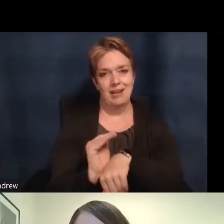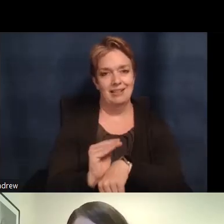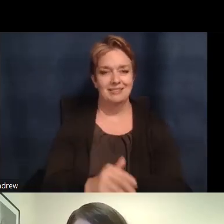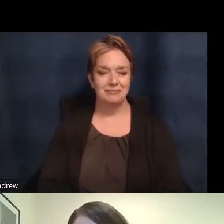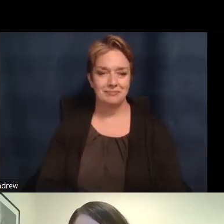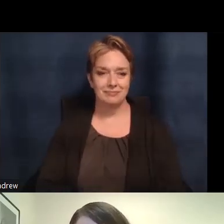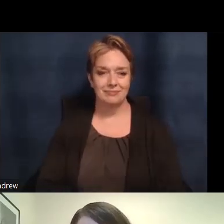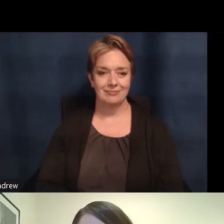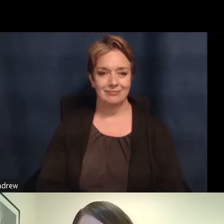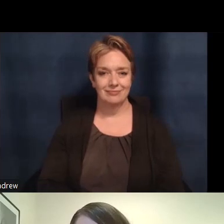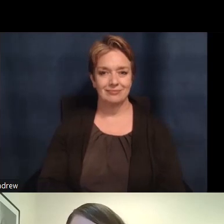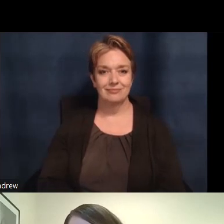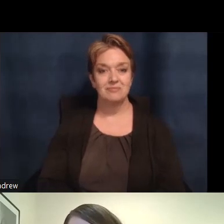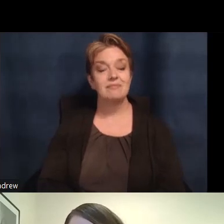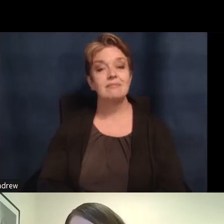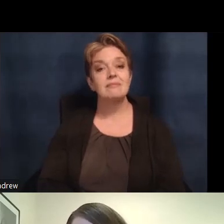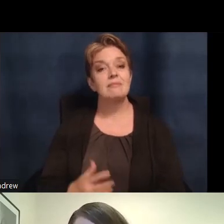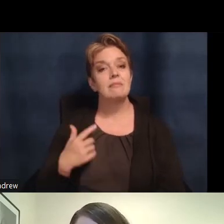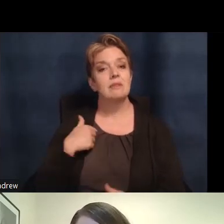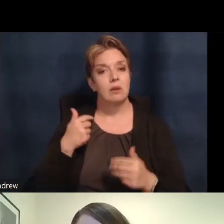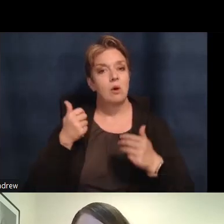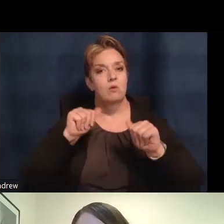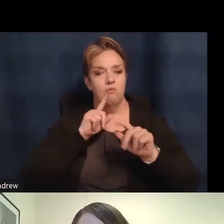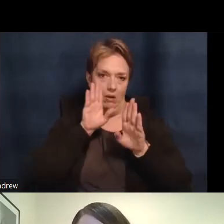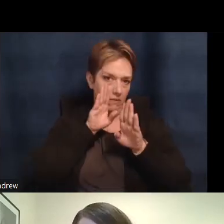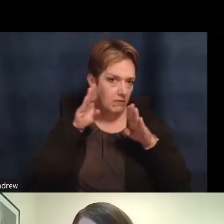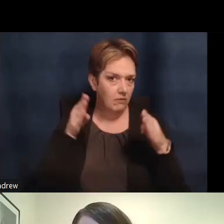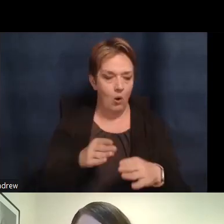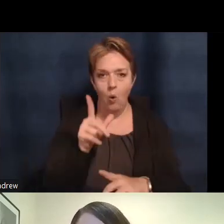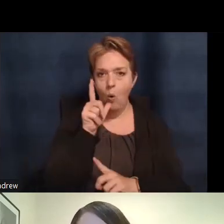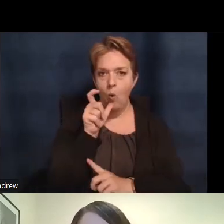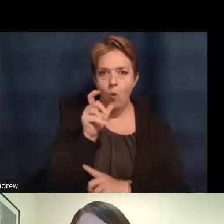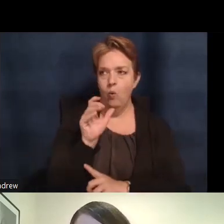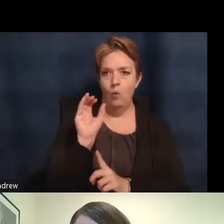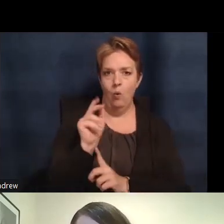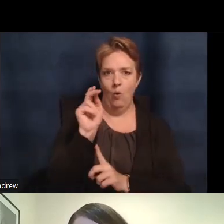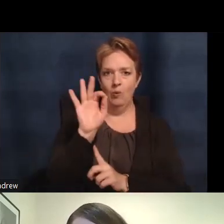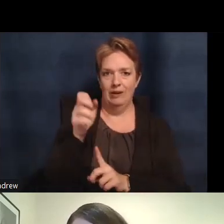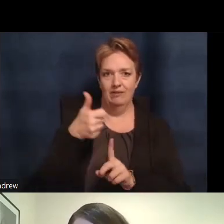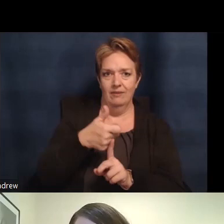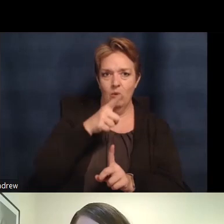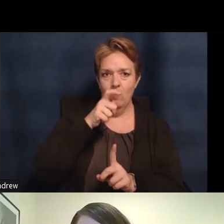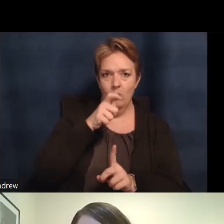And so here we really try to focus on who O’Keeffe was as a person, and hearing these types of stories